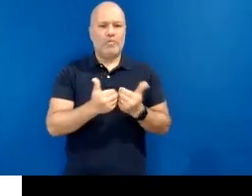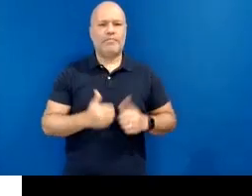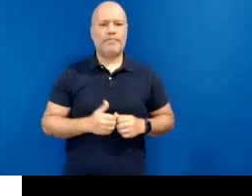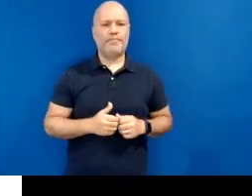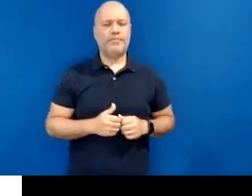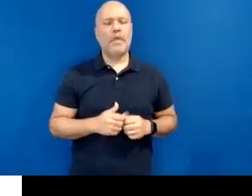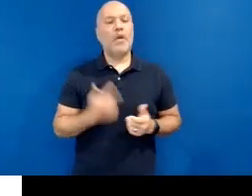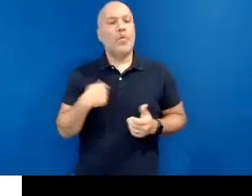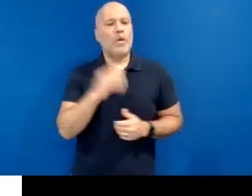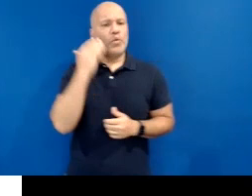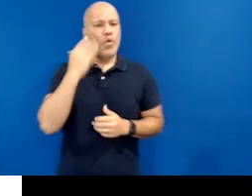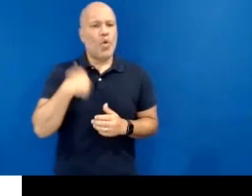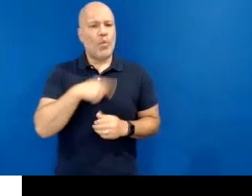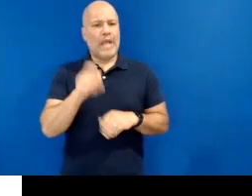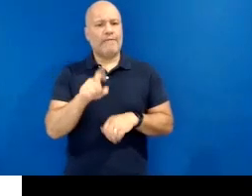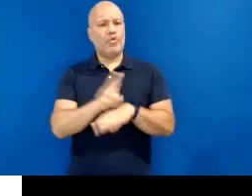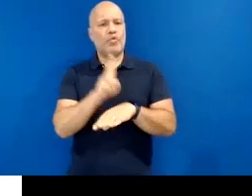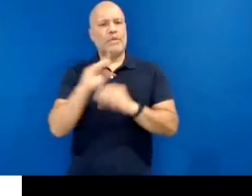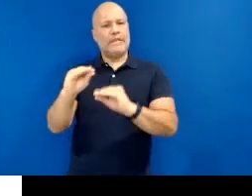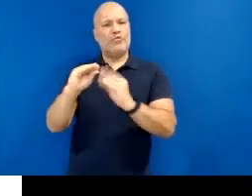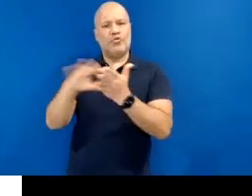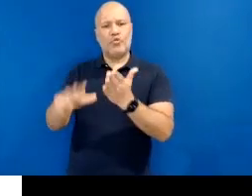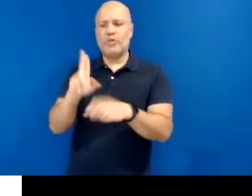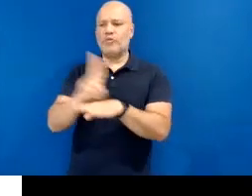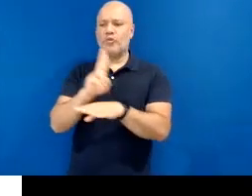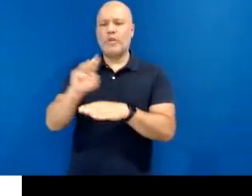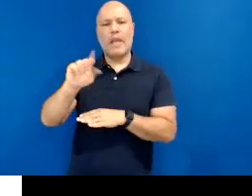about using MLA or APA to attribute sources,